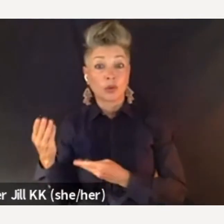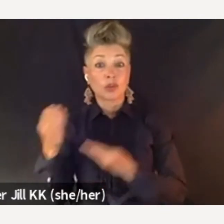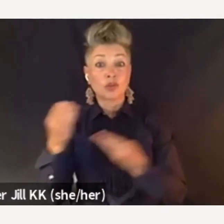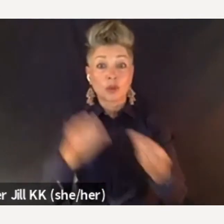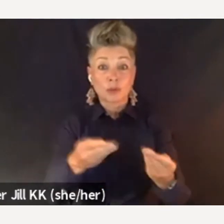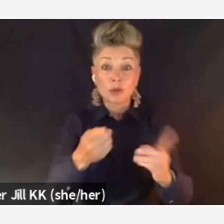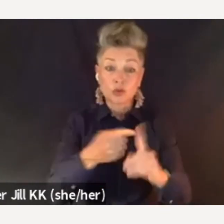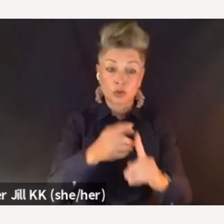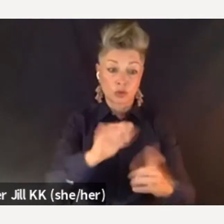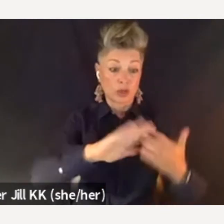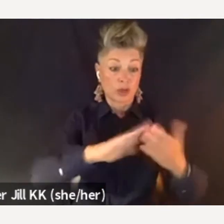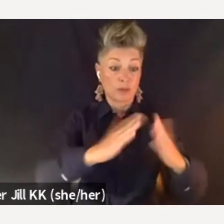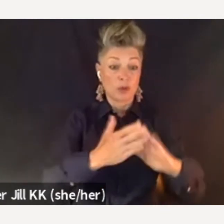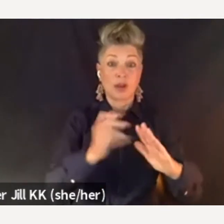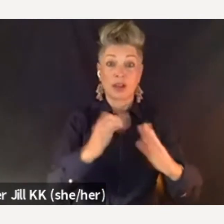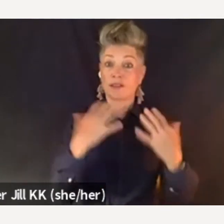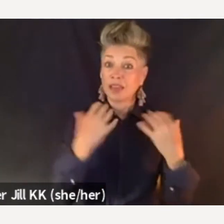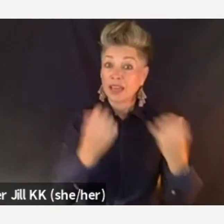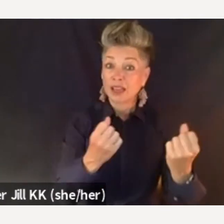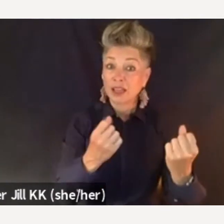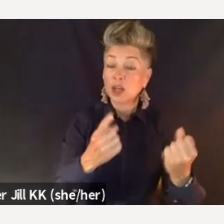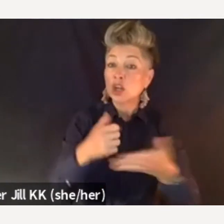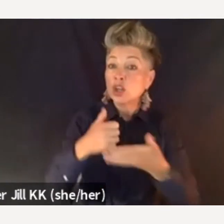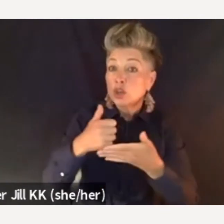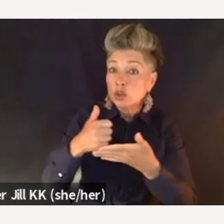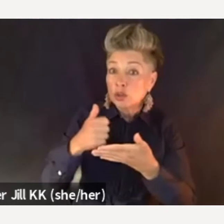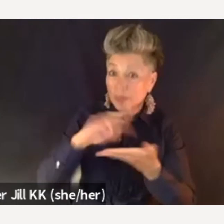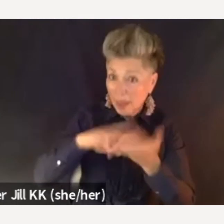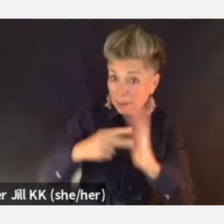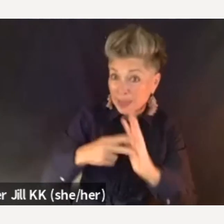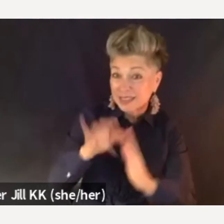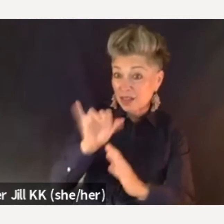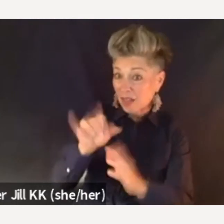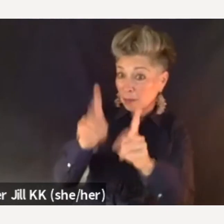you're helping not only that person you may know, but the entire community that's surrounding them.